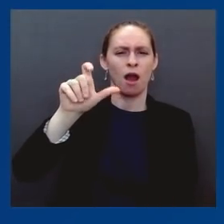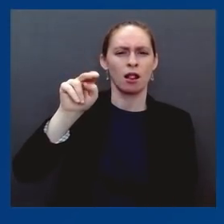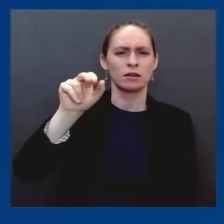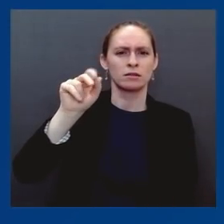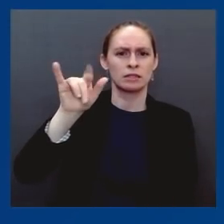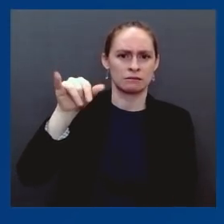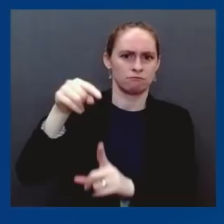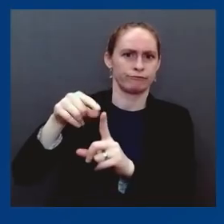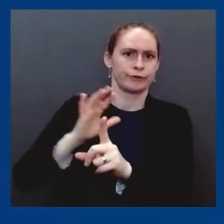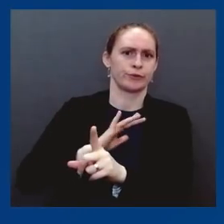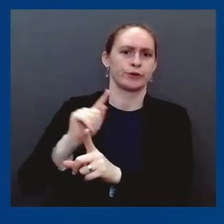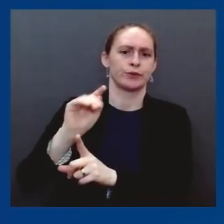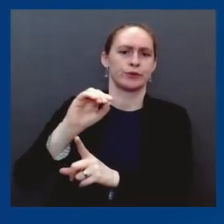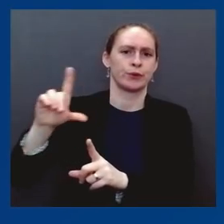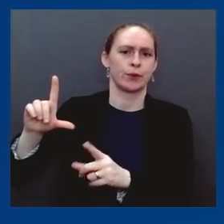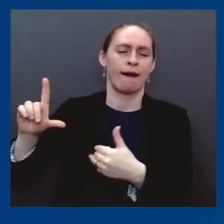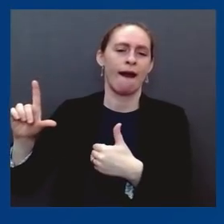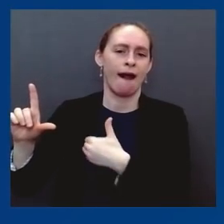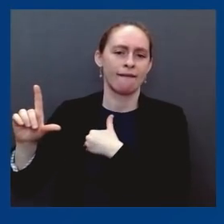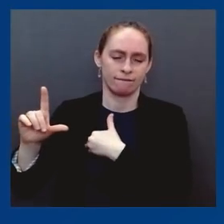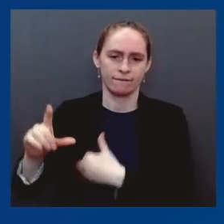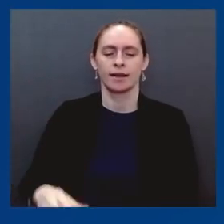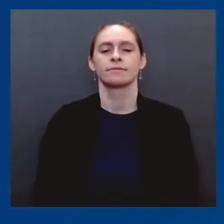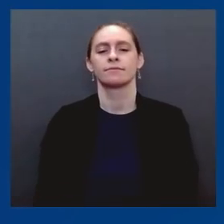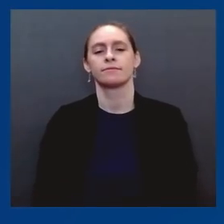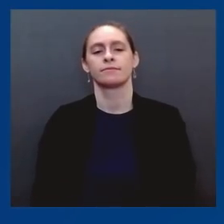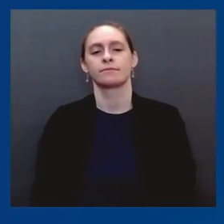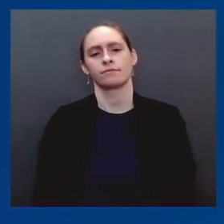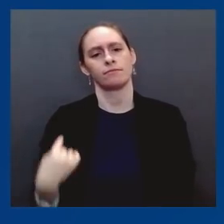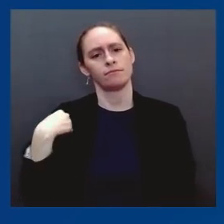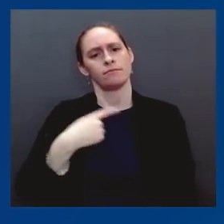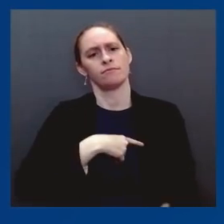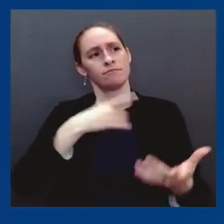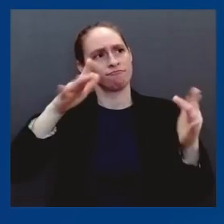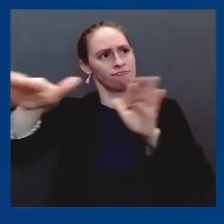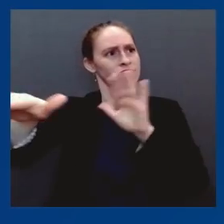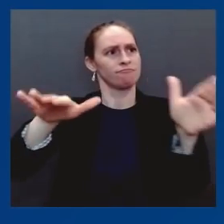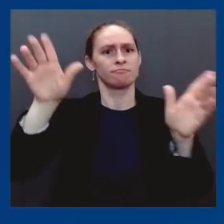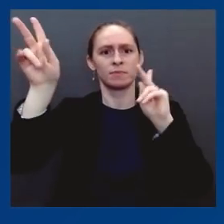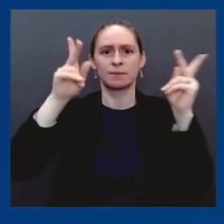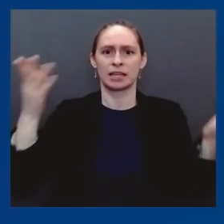to evaluate the FDA-authorized test level of sensitivity,